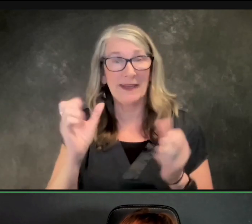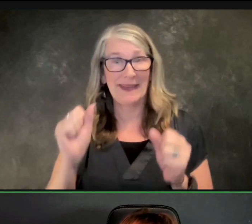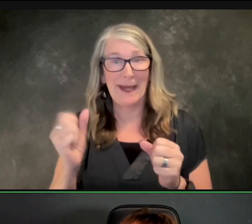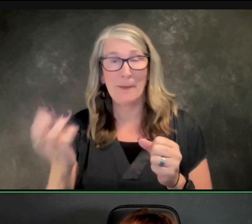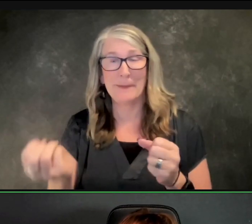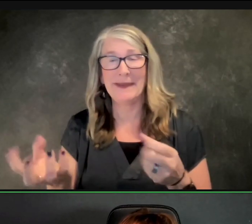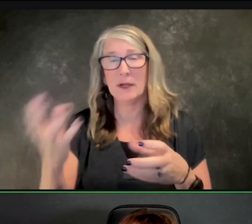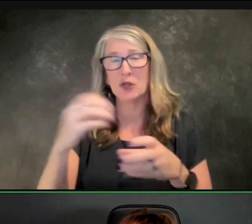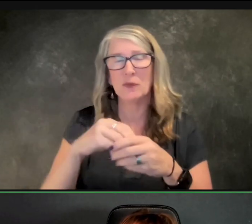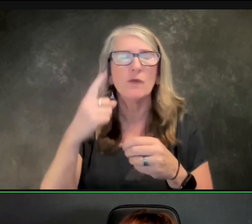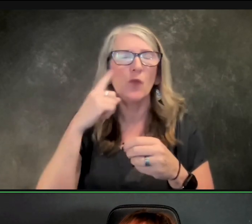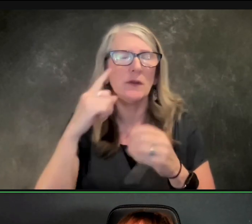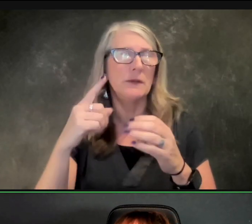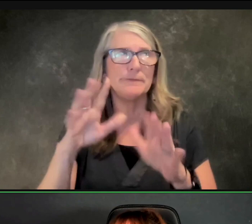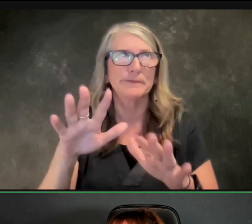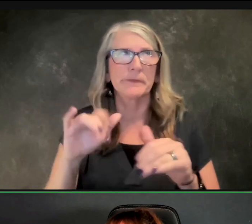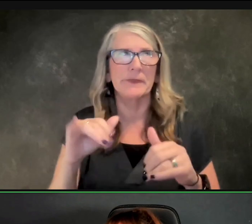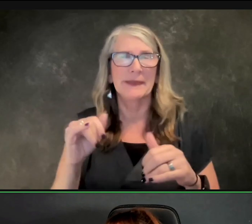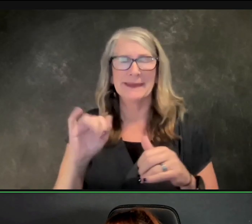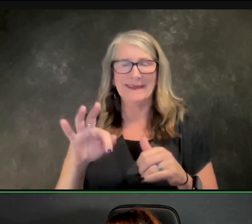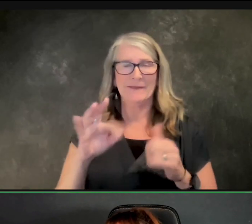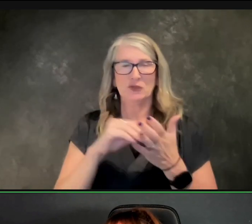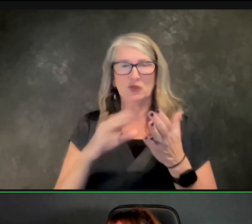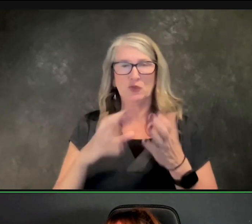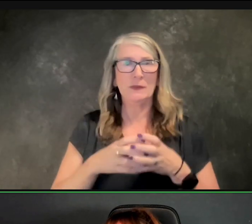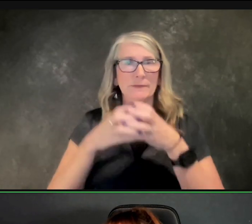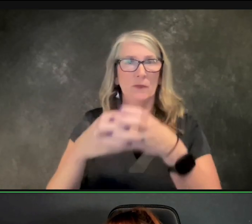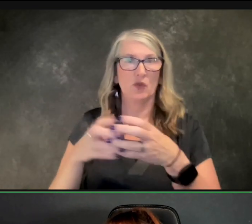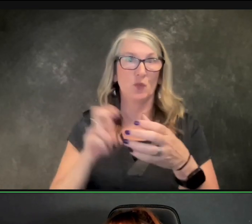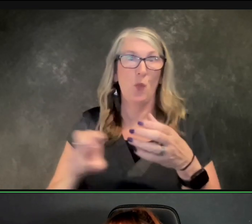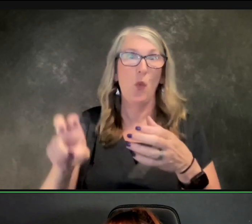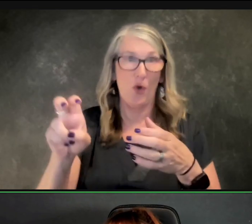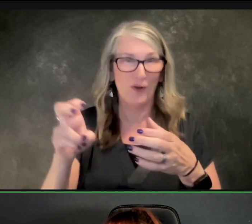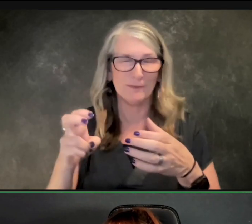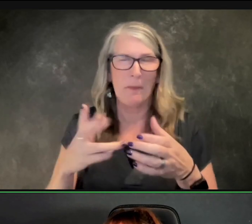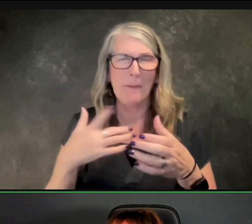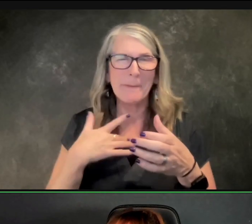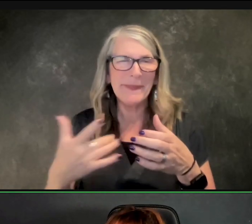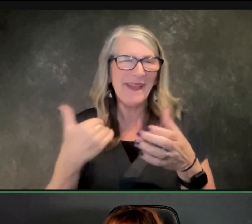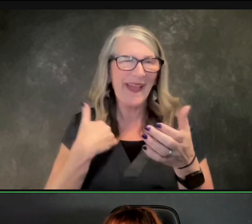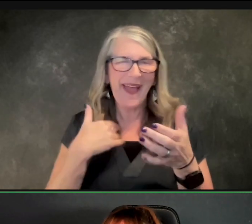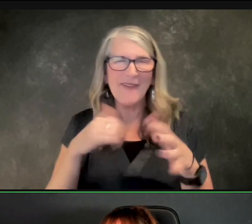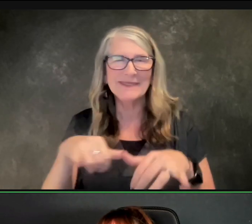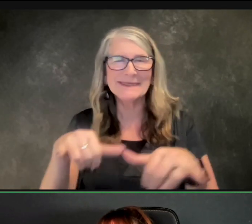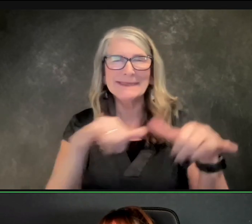What will your department cover? What can be included for service providers?